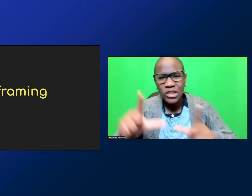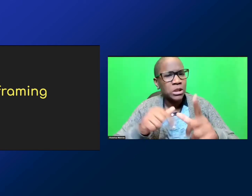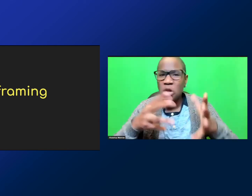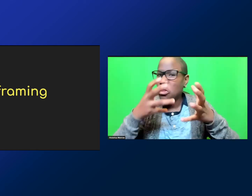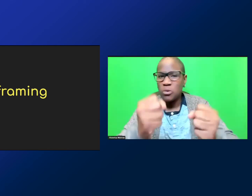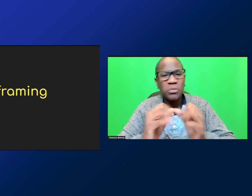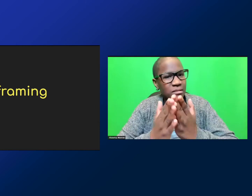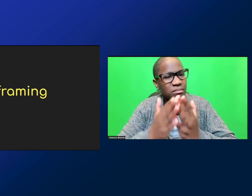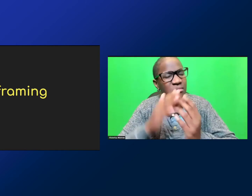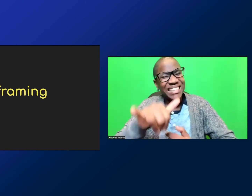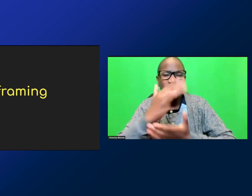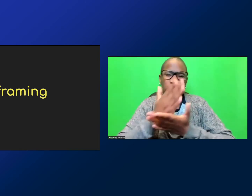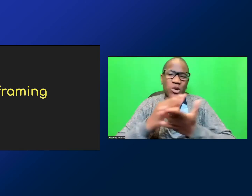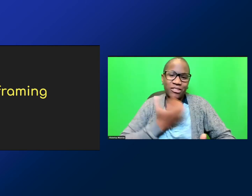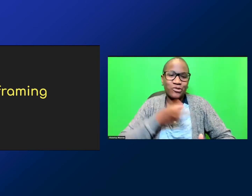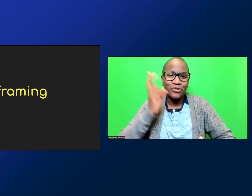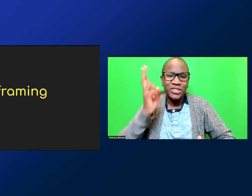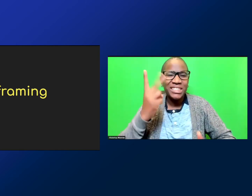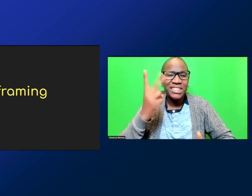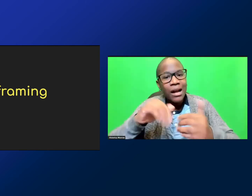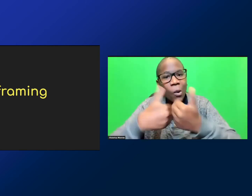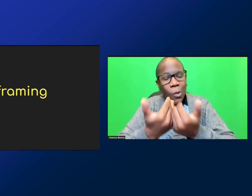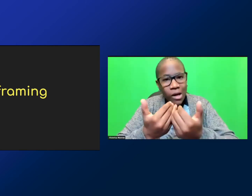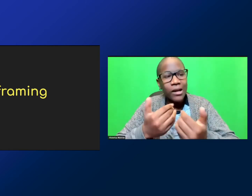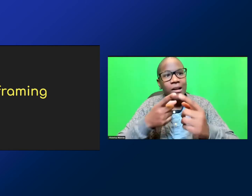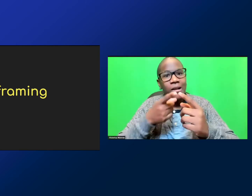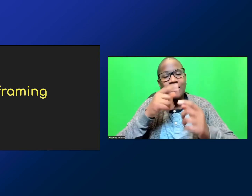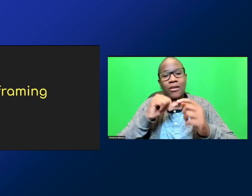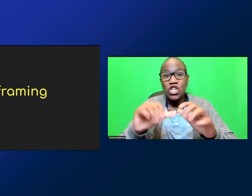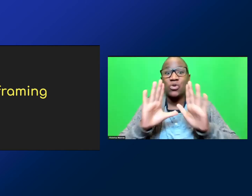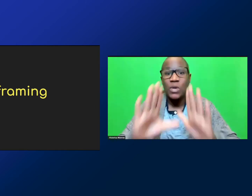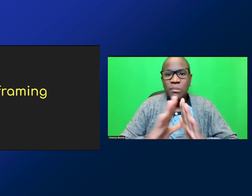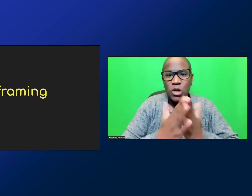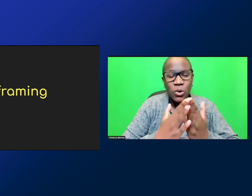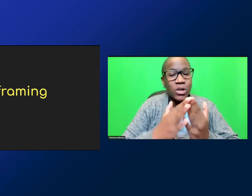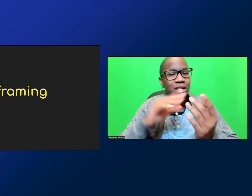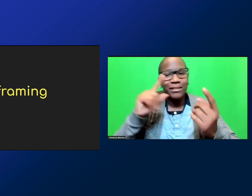racist and biased tropes they'll then start to notice that these tropes are in other places